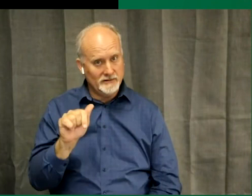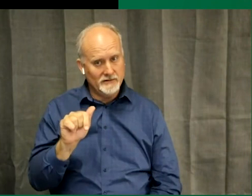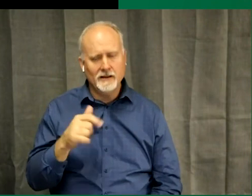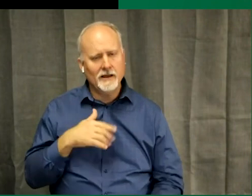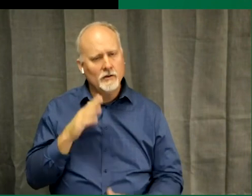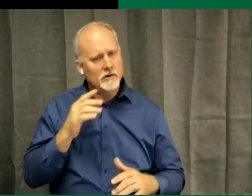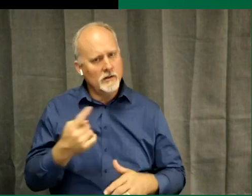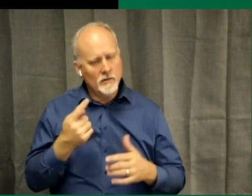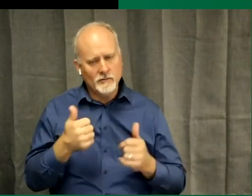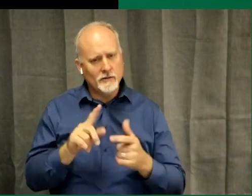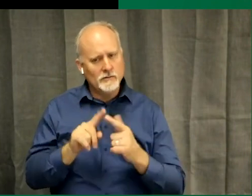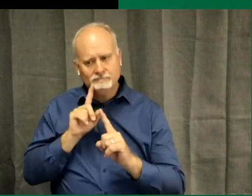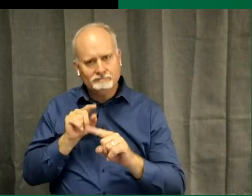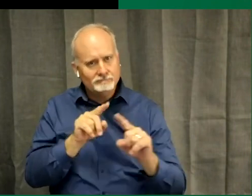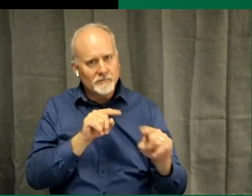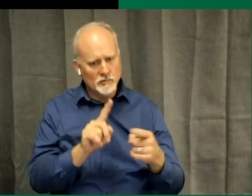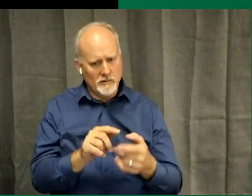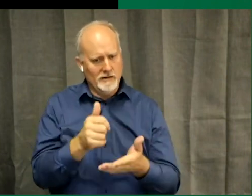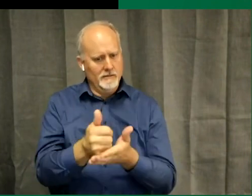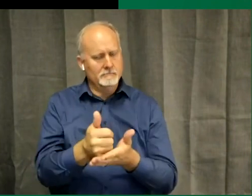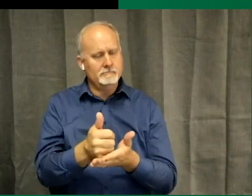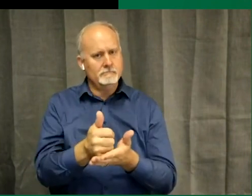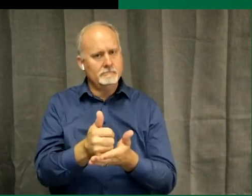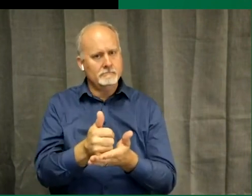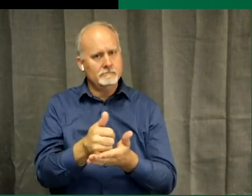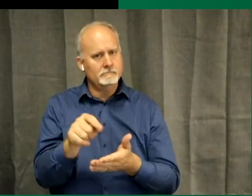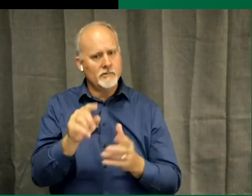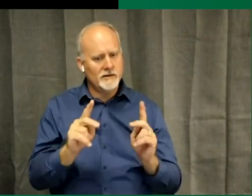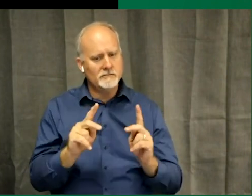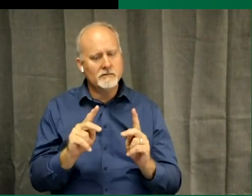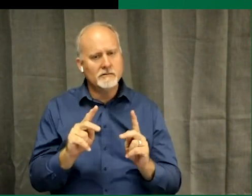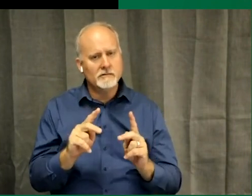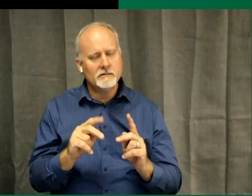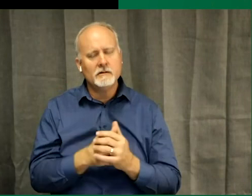key concerns to enhance the student experience at uab thank you and now i'd like to introduce